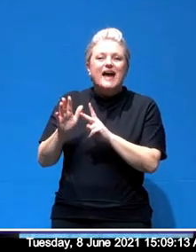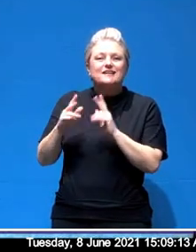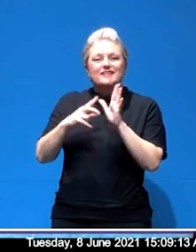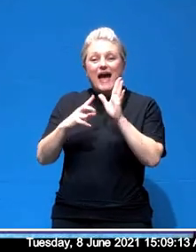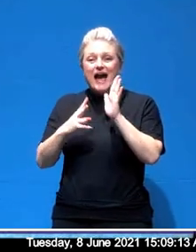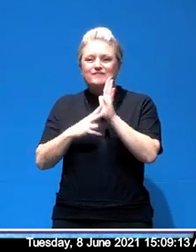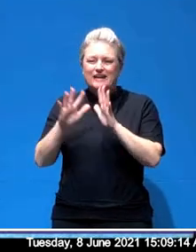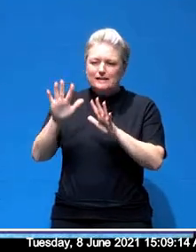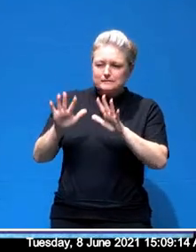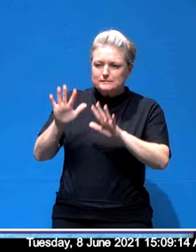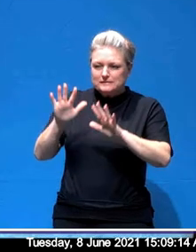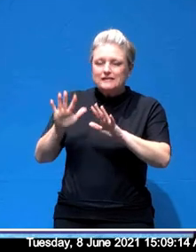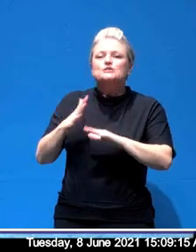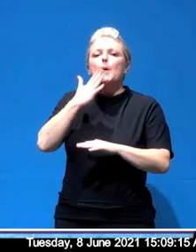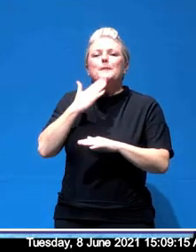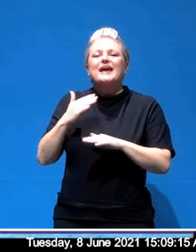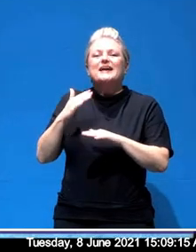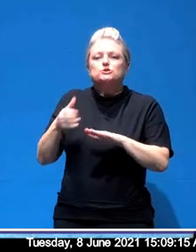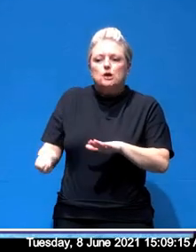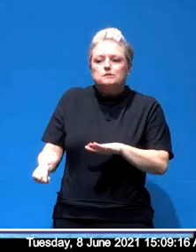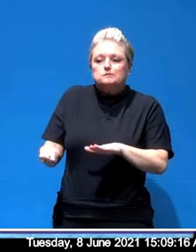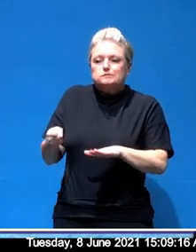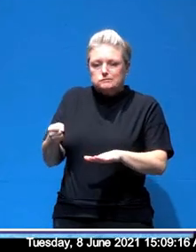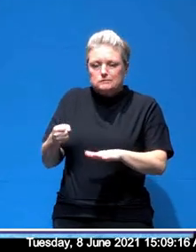If I could ask you to slow it down, that would be great. Apologies. Of course.